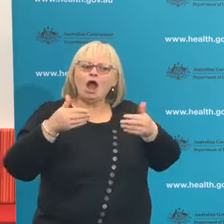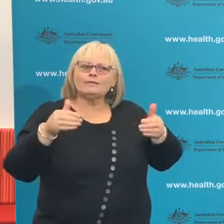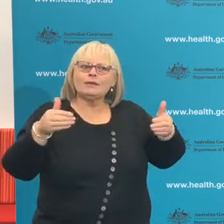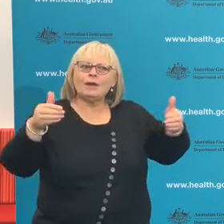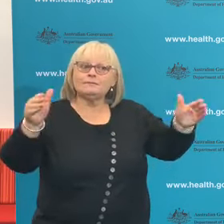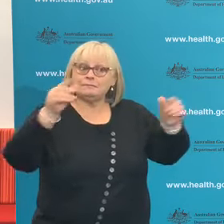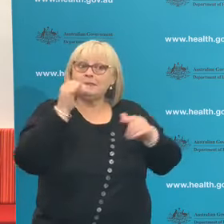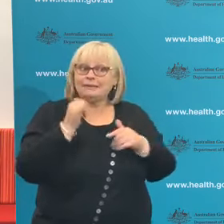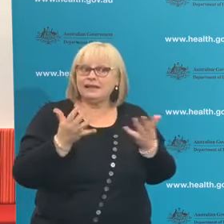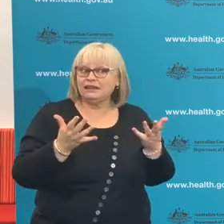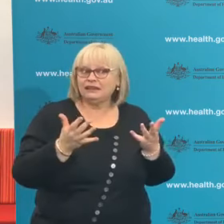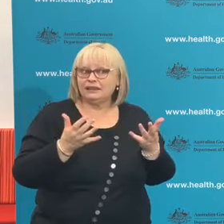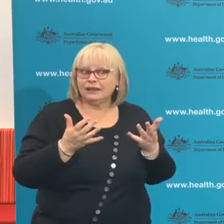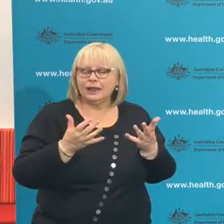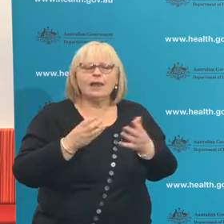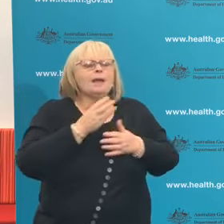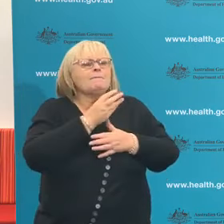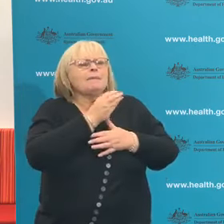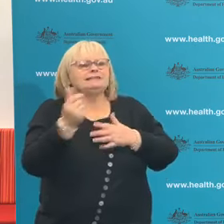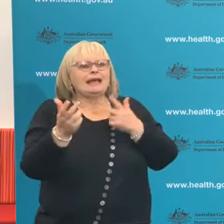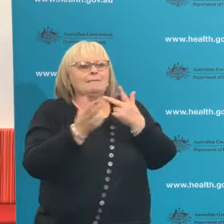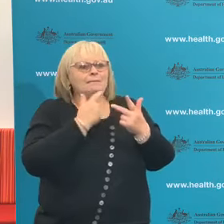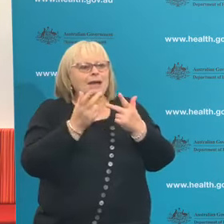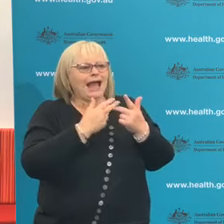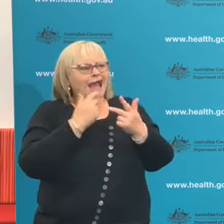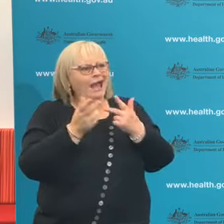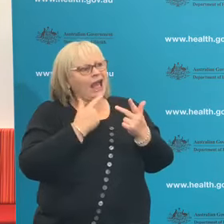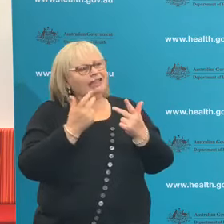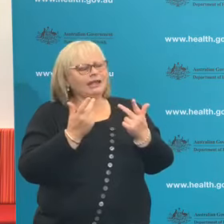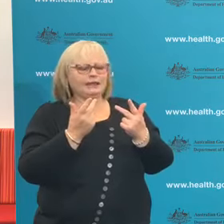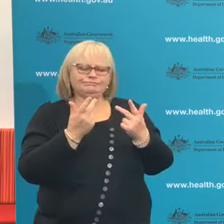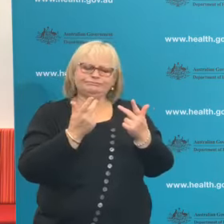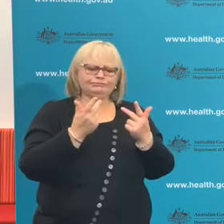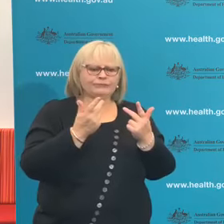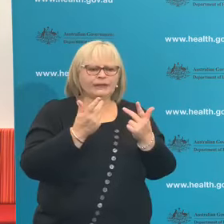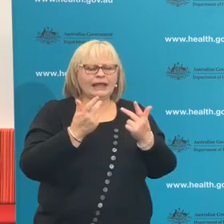some states have been much more forward-leaning in reopening schools.